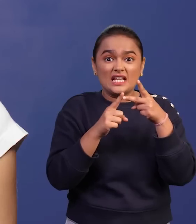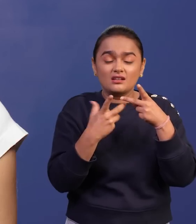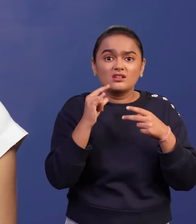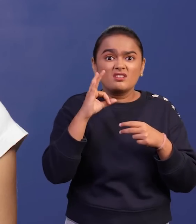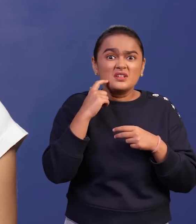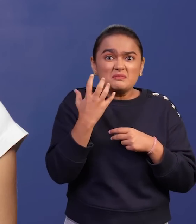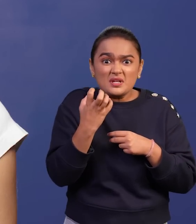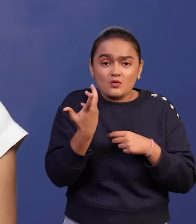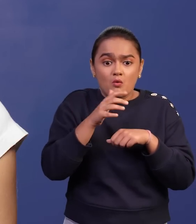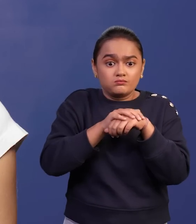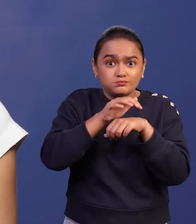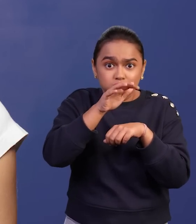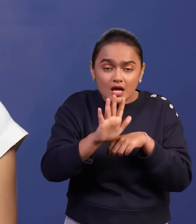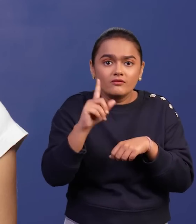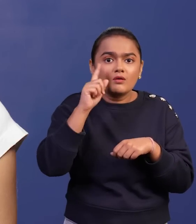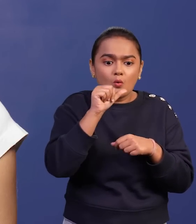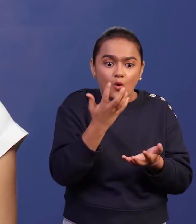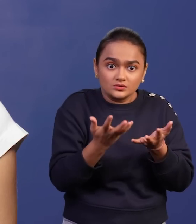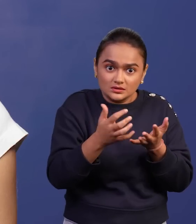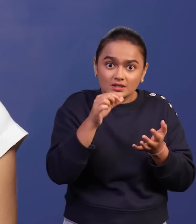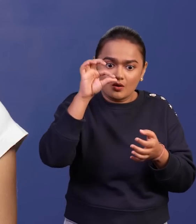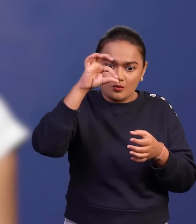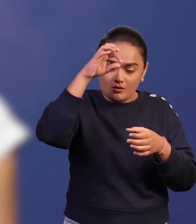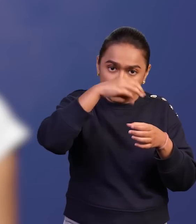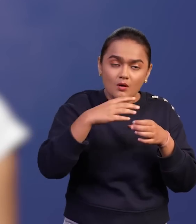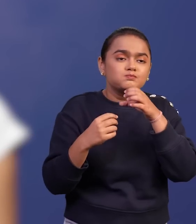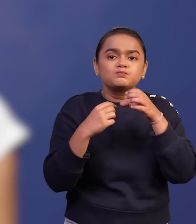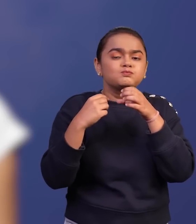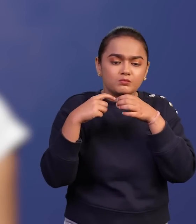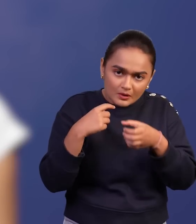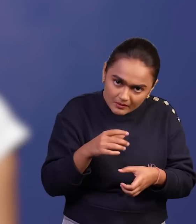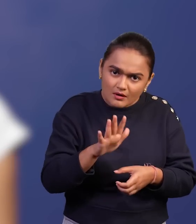2. What to do in case of pain or swelling? Rinse with warm water mixed with salt.